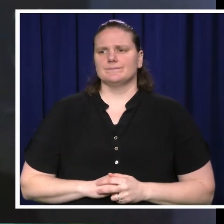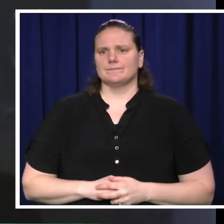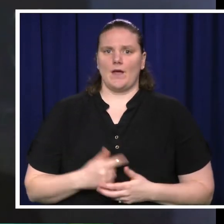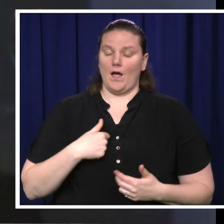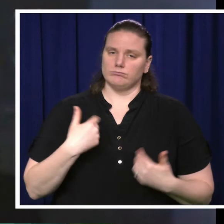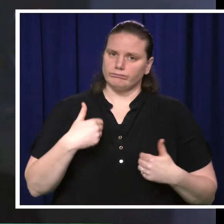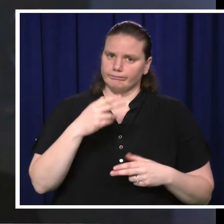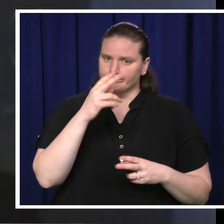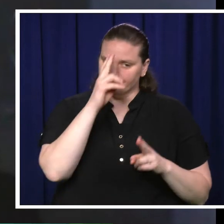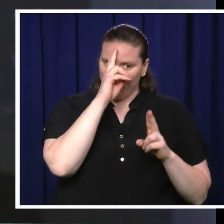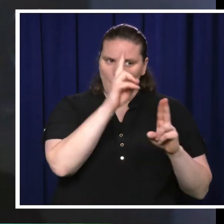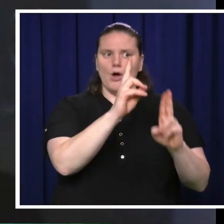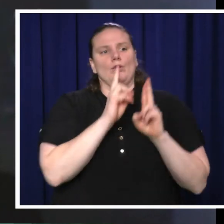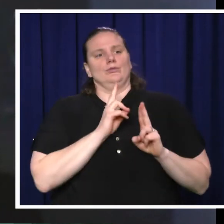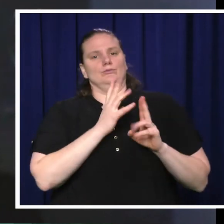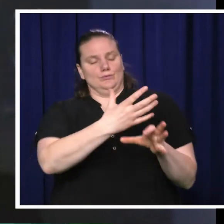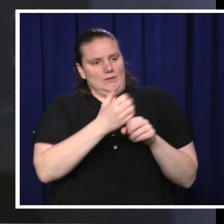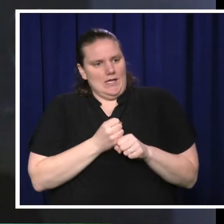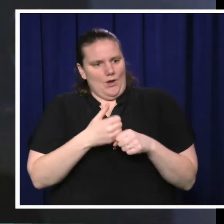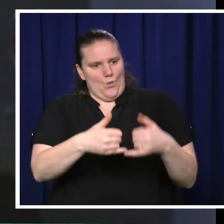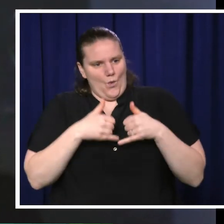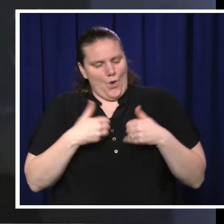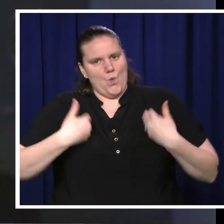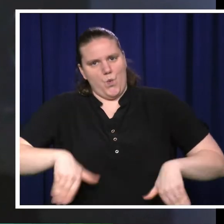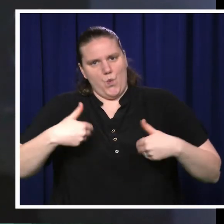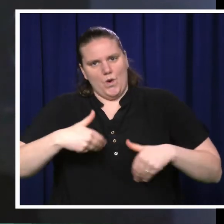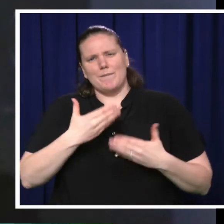So while I'm I'm I'm really honored to receive this award.